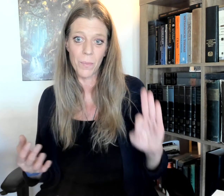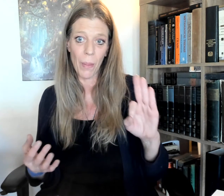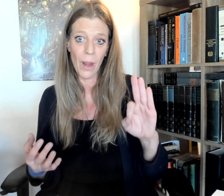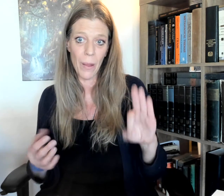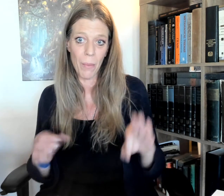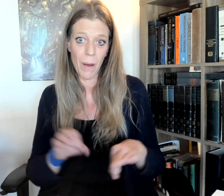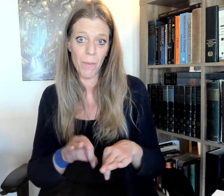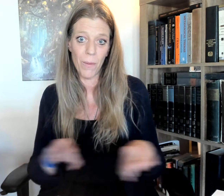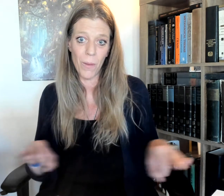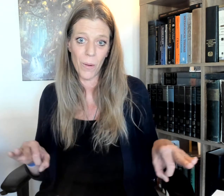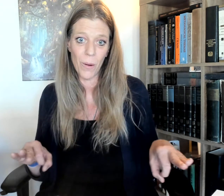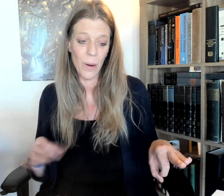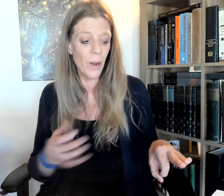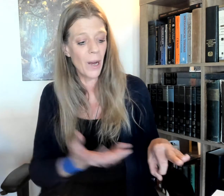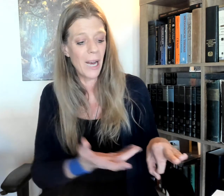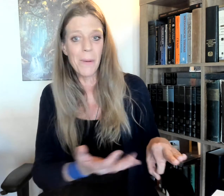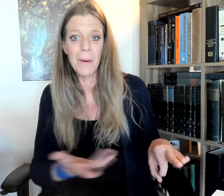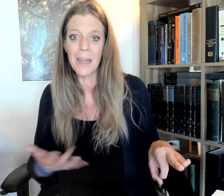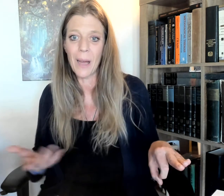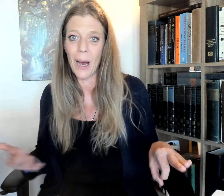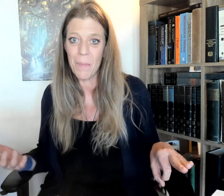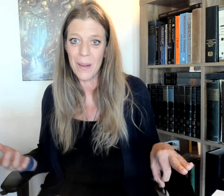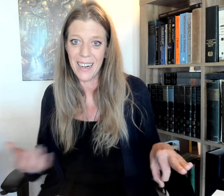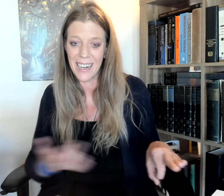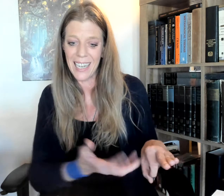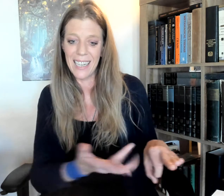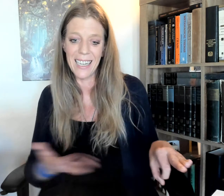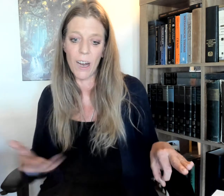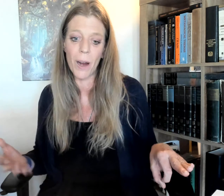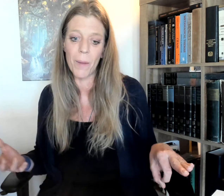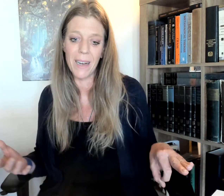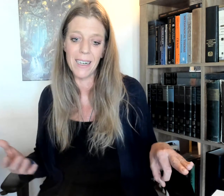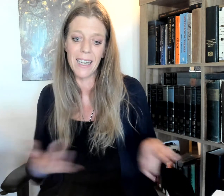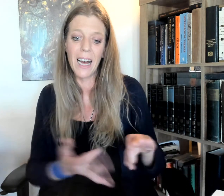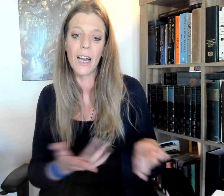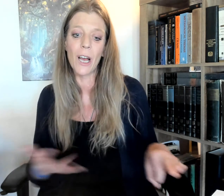A FLOOR with CARPET on it. CARPET. CARPET.